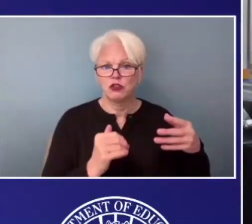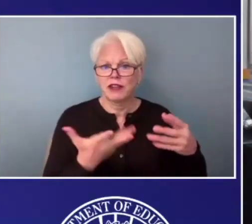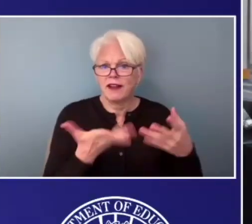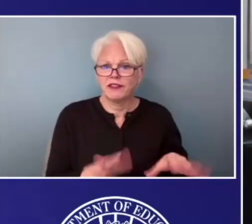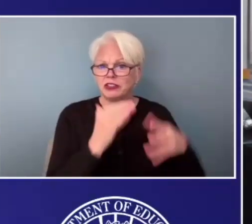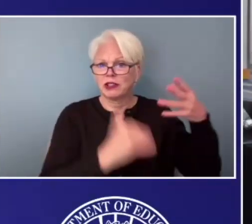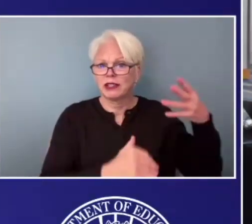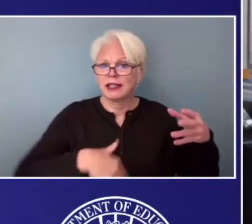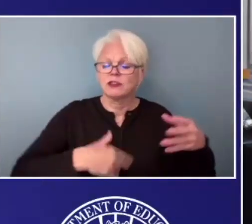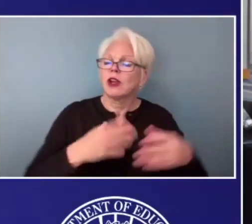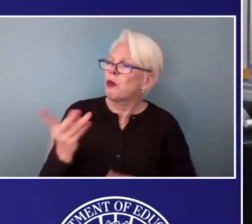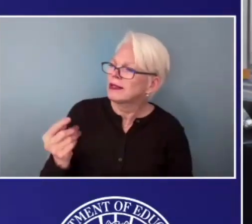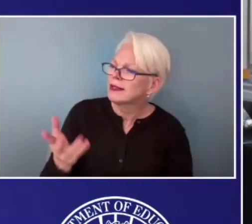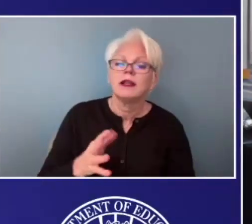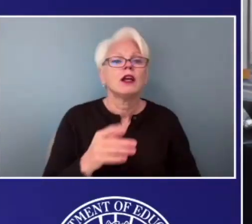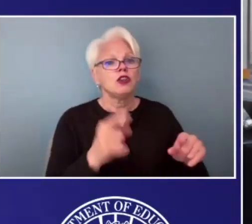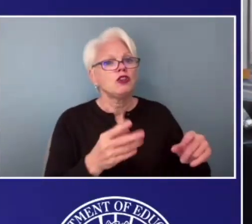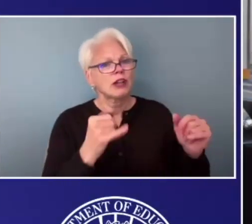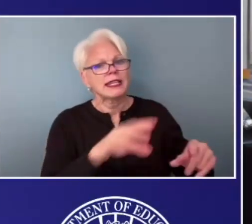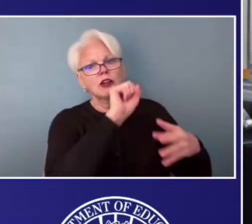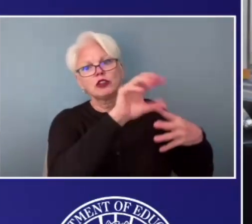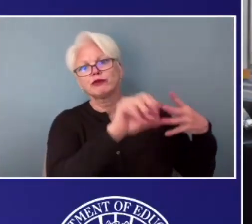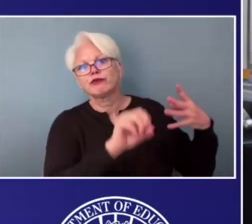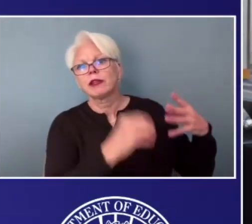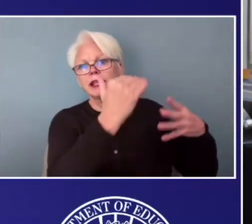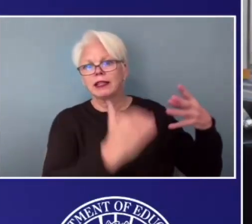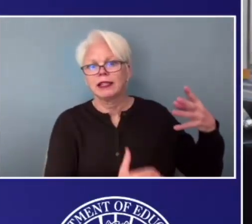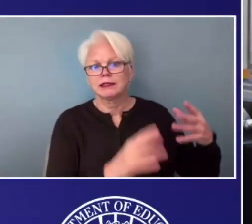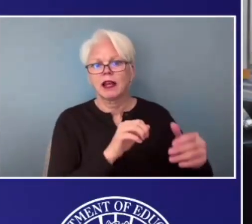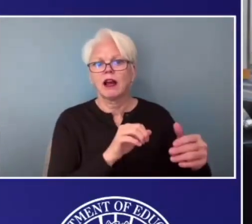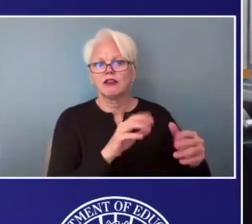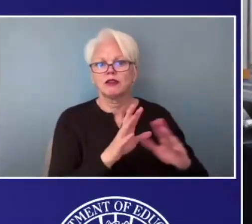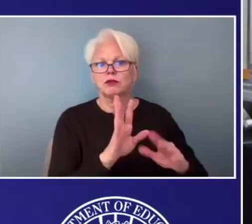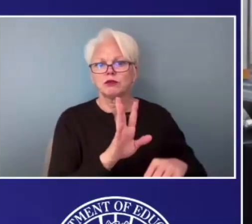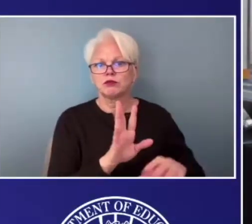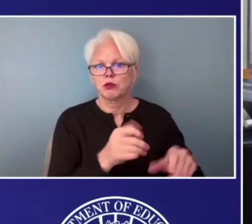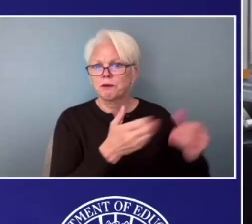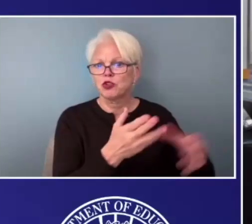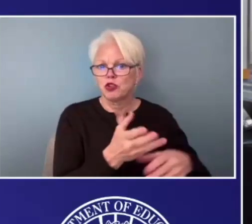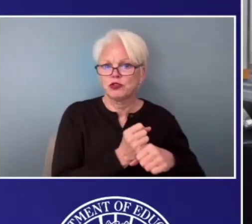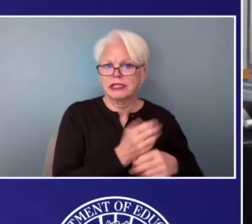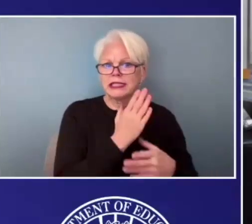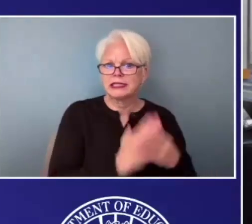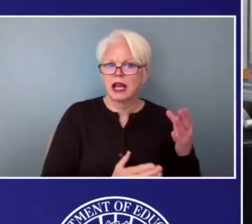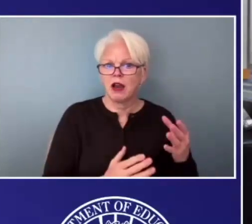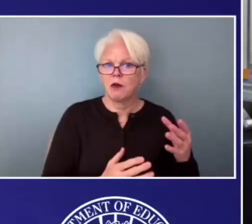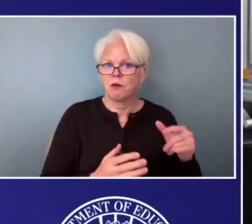I'm sorry. What? You're going through the list of proposals you received and you were addressing them, but we had made some that weren't addressed, so I want to make sure that you weren't done going through the list.